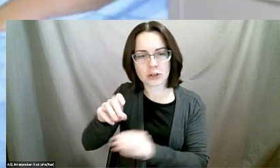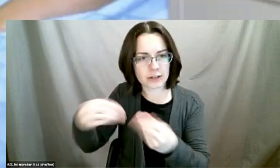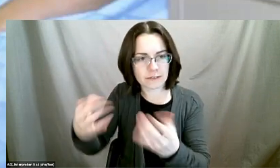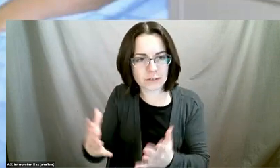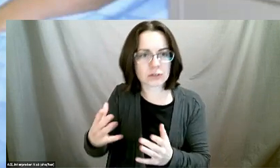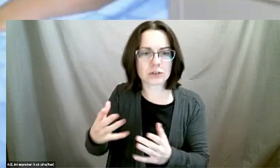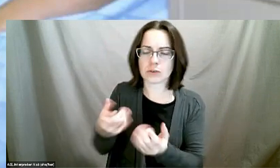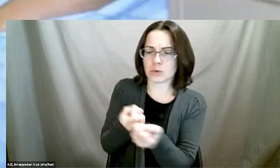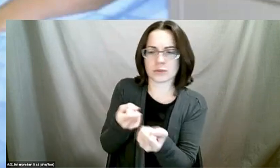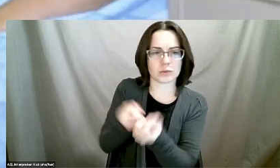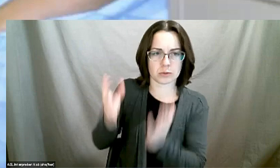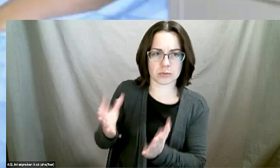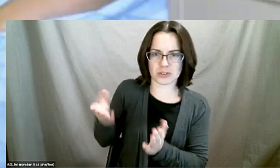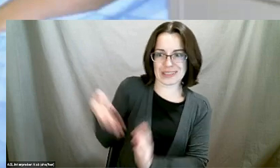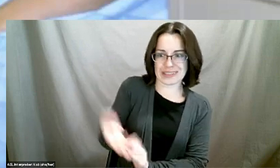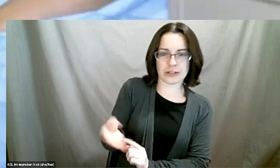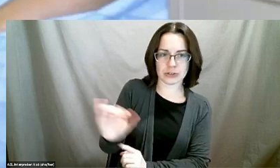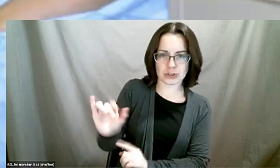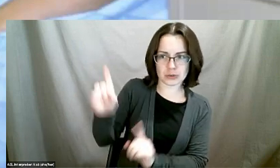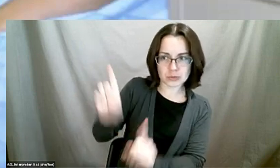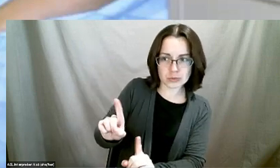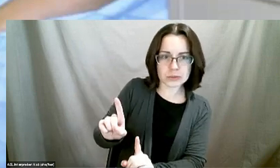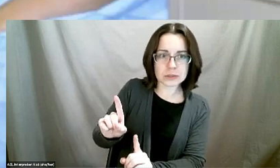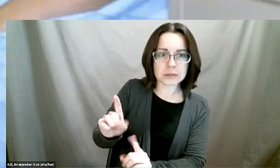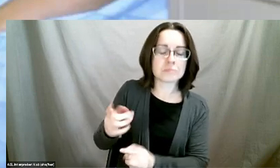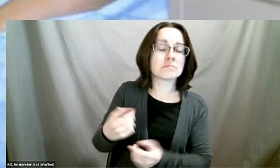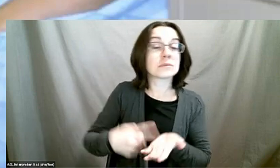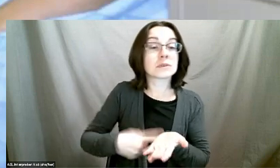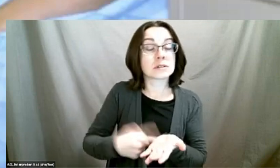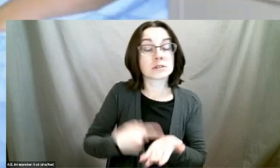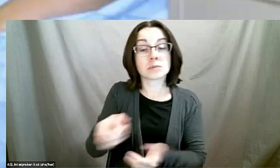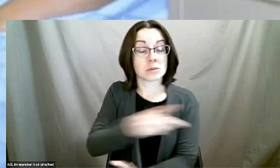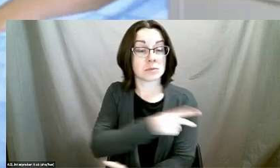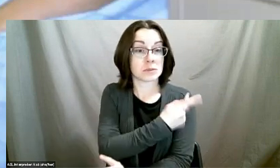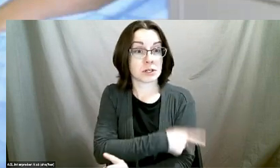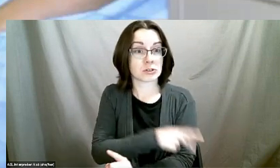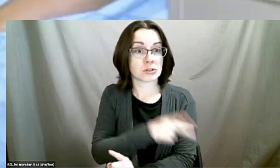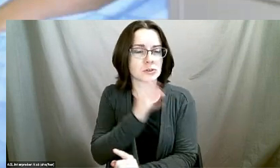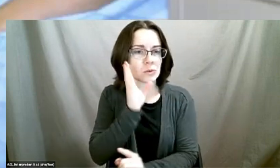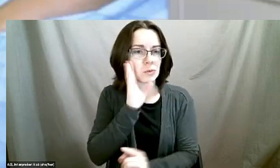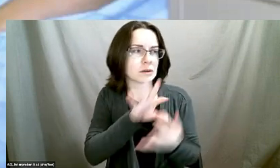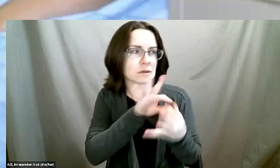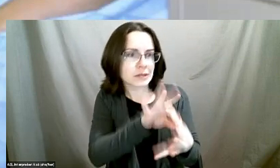Again, sometimes the patient will connect with. Either our sexual health counselor or one of